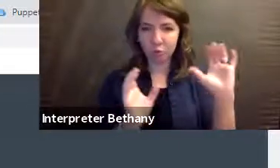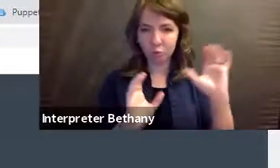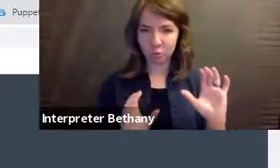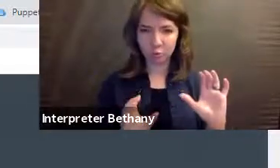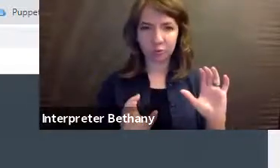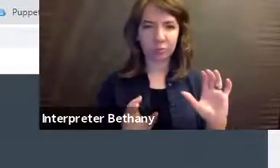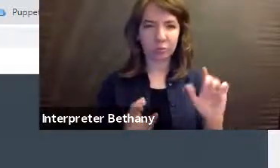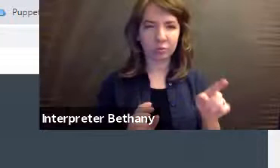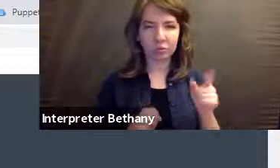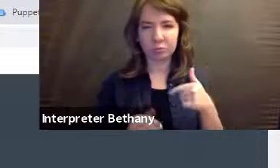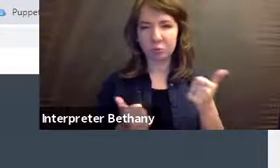Linda Kobashigawa: Me see